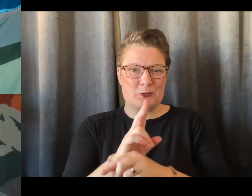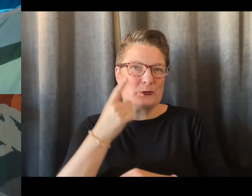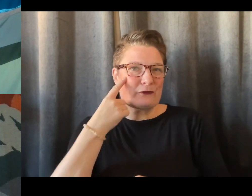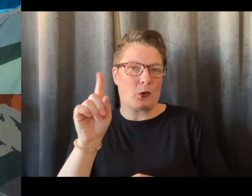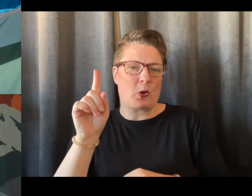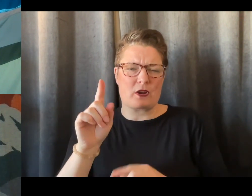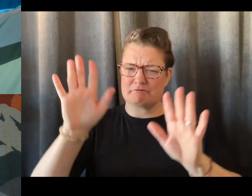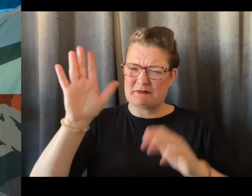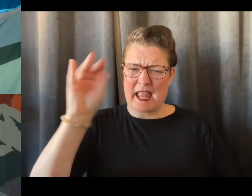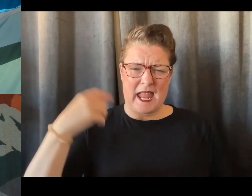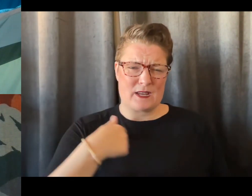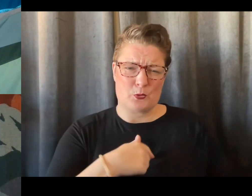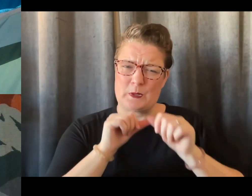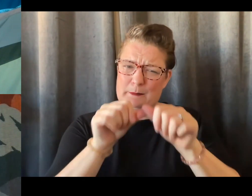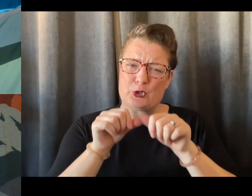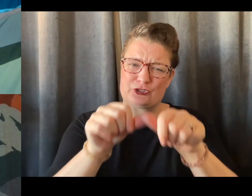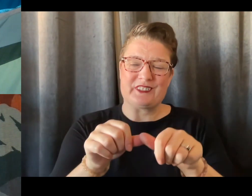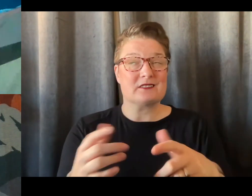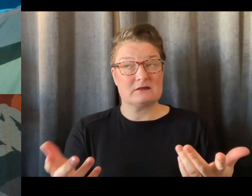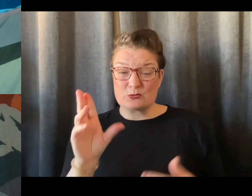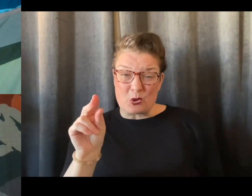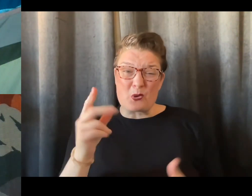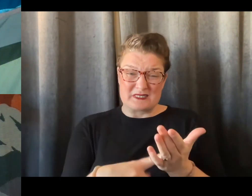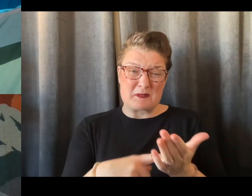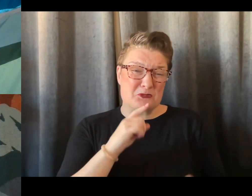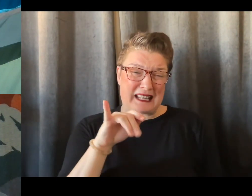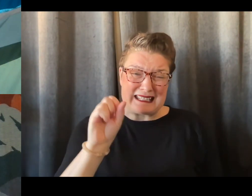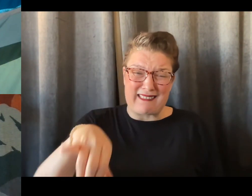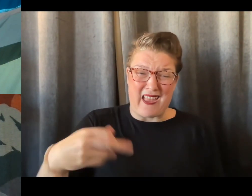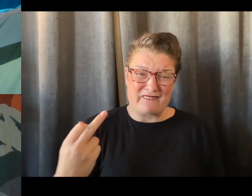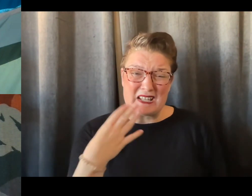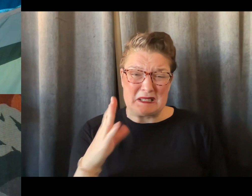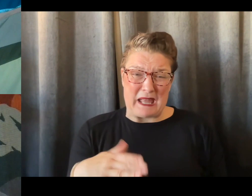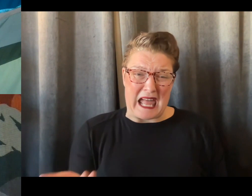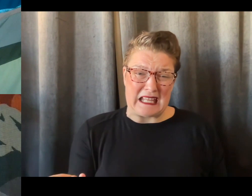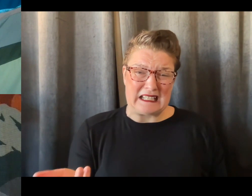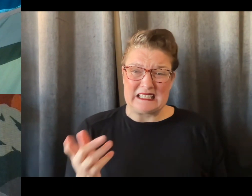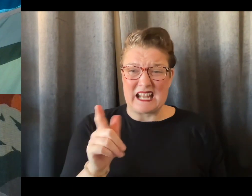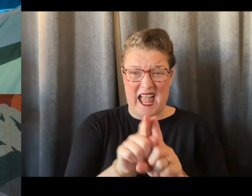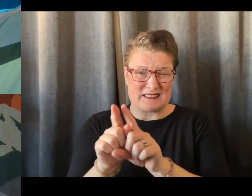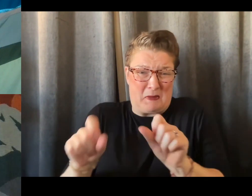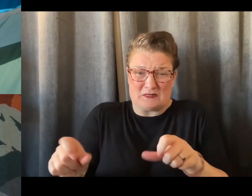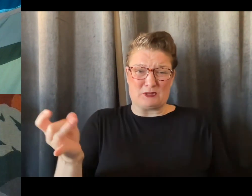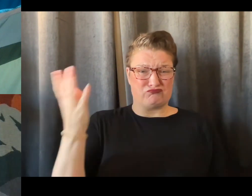It's like, sometimes it just really is as fucking bad as it can possibly be. And what does that feel like?